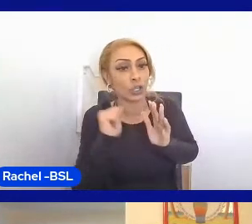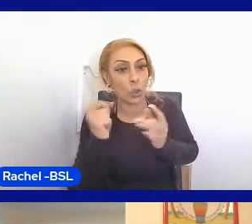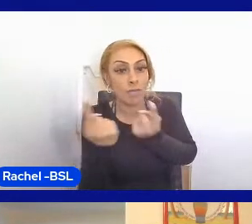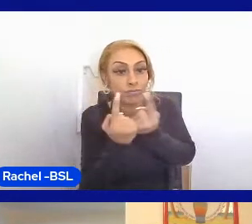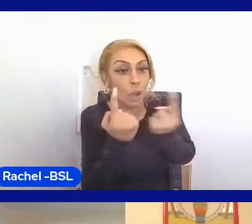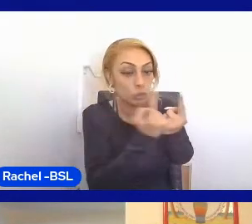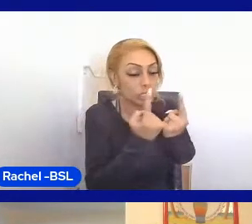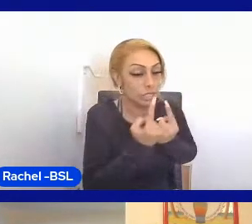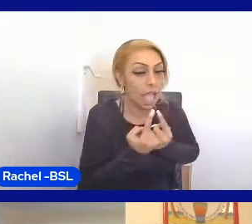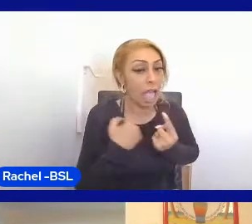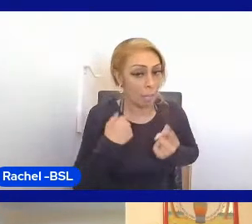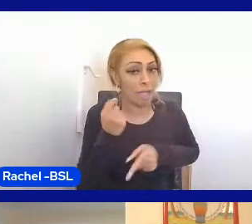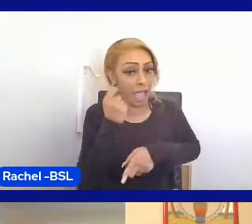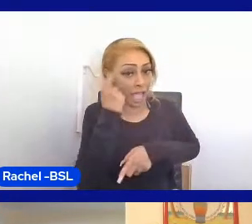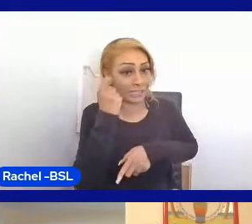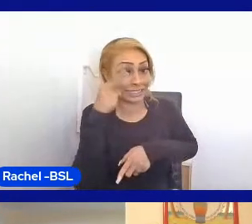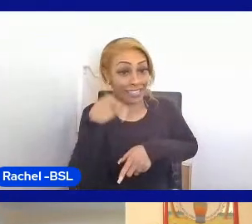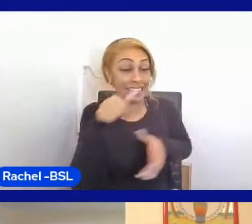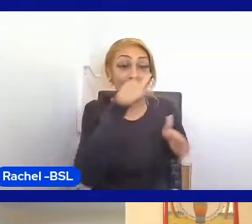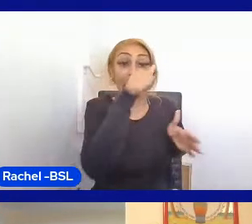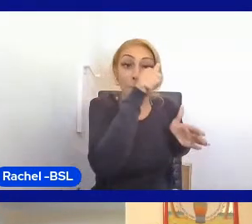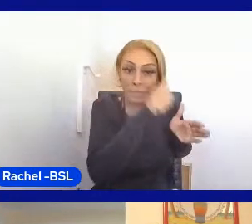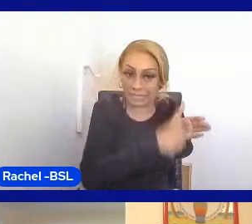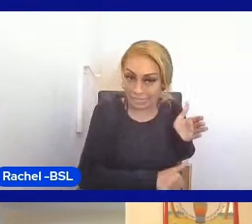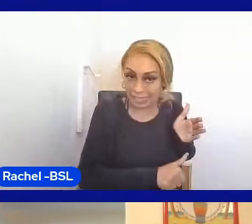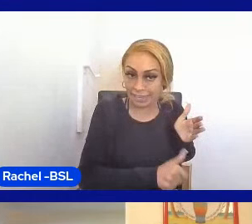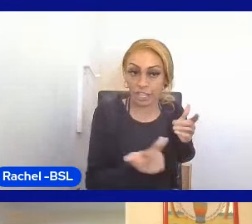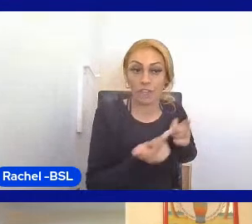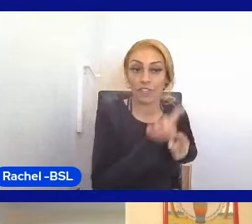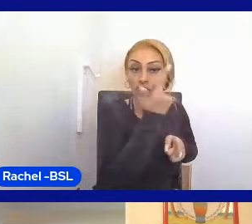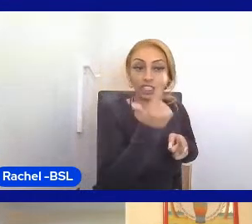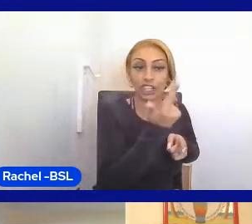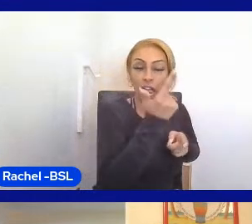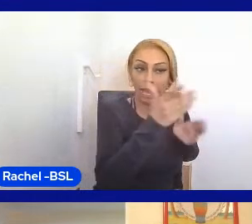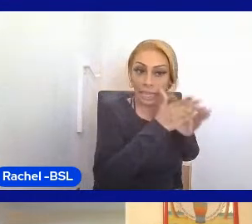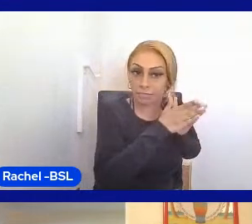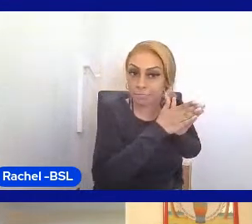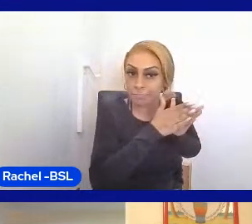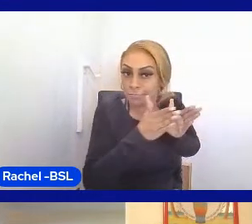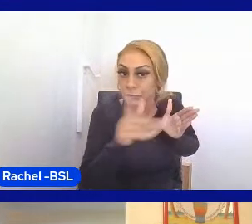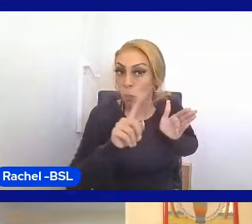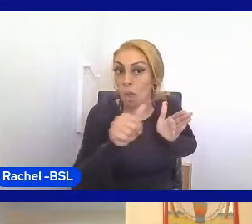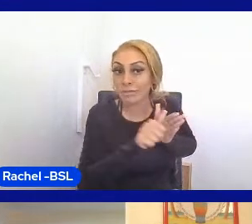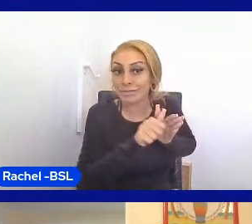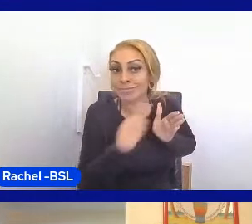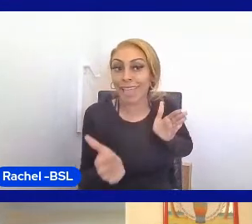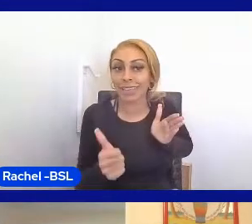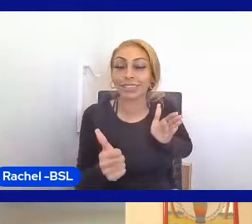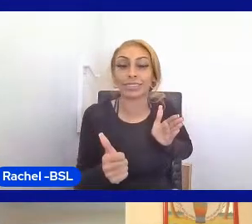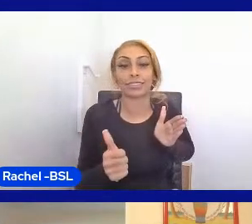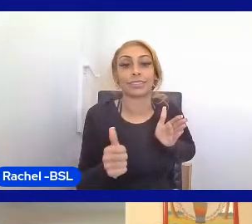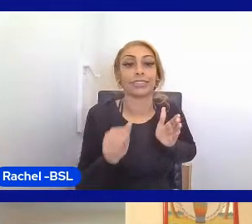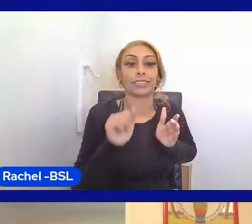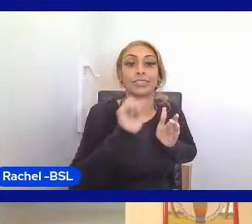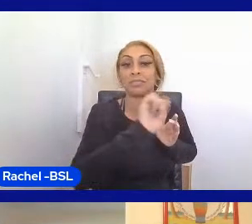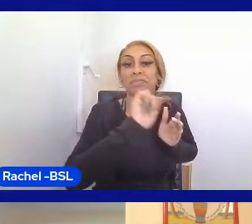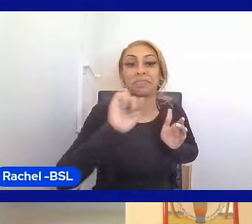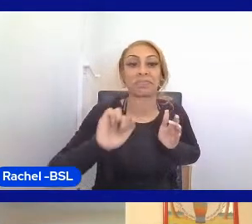What . so we do very much understand them as the beginning of a journey rather than the end.